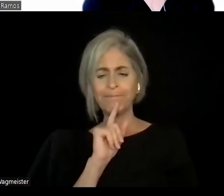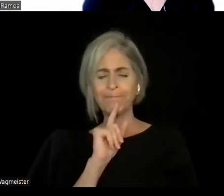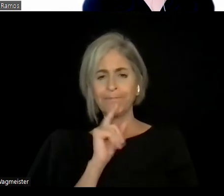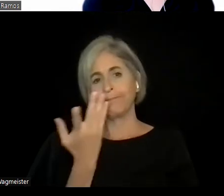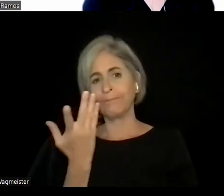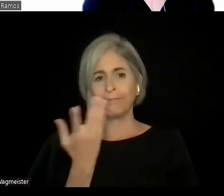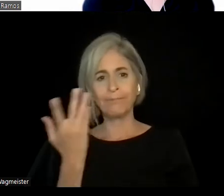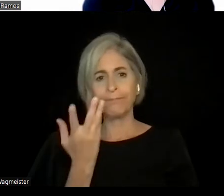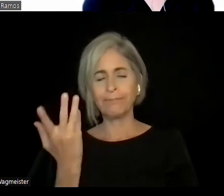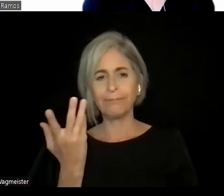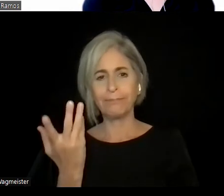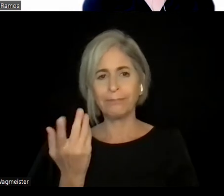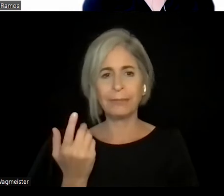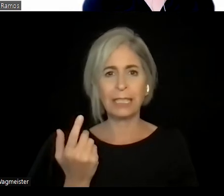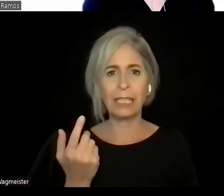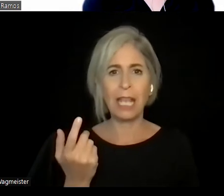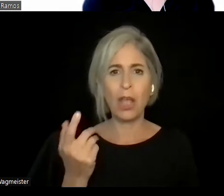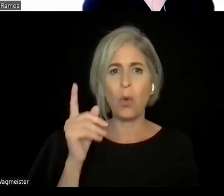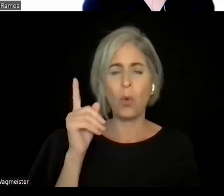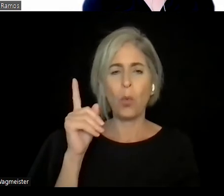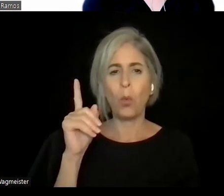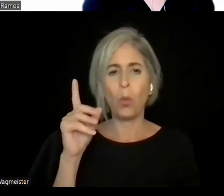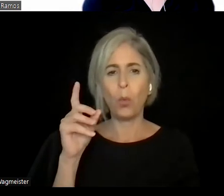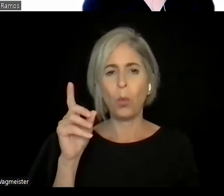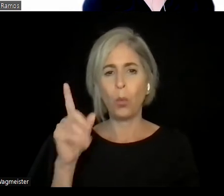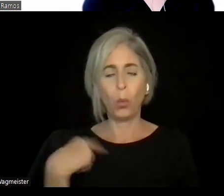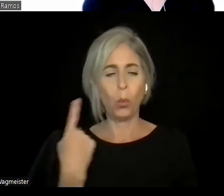accessibility, in one case, one of my